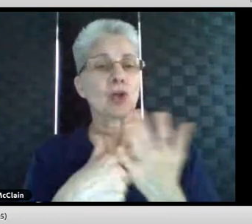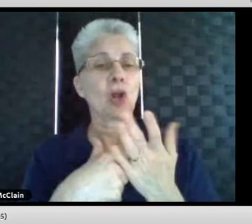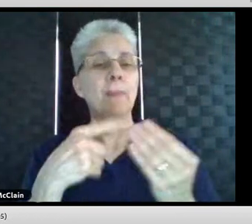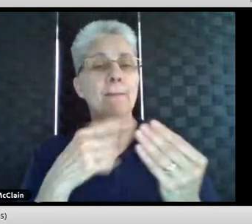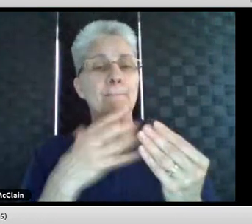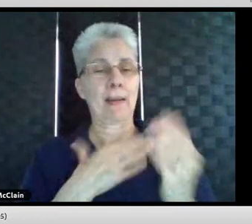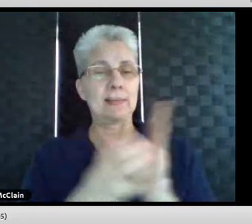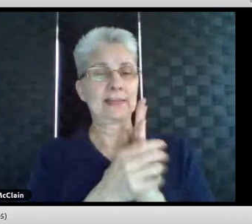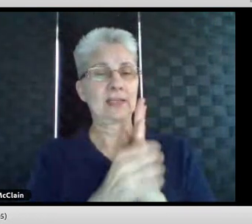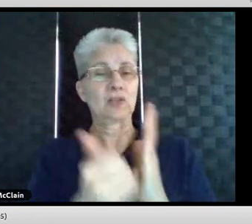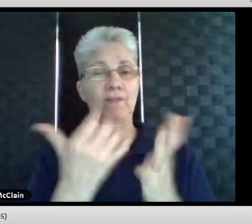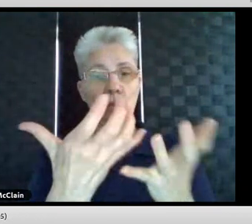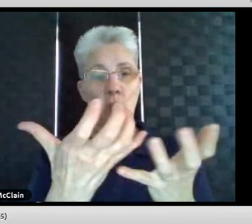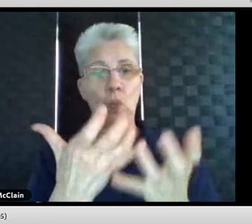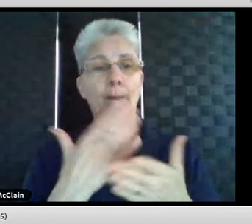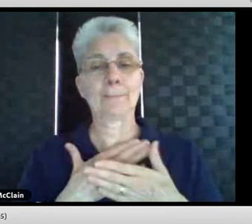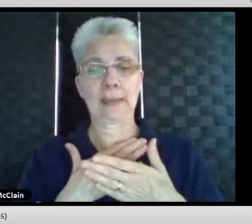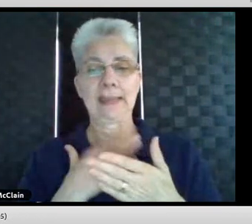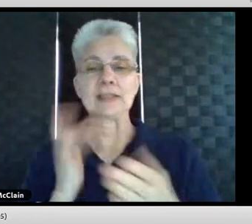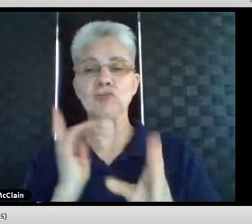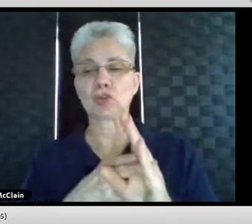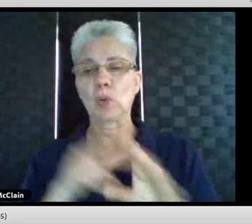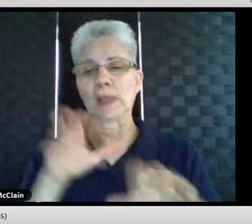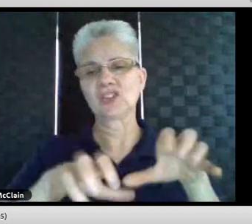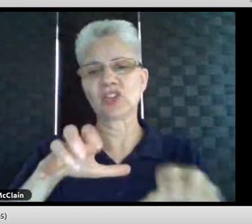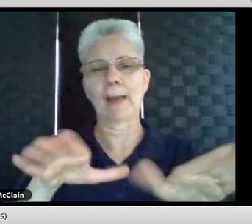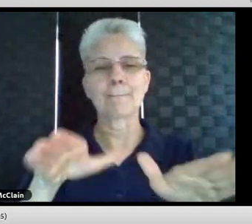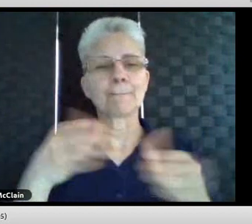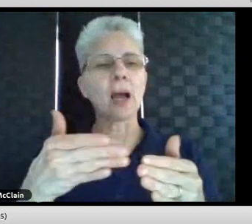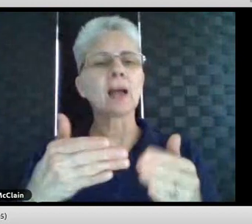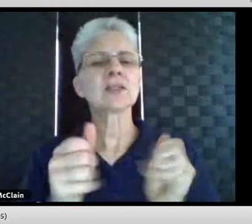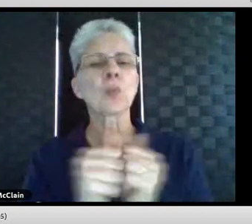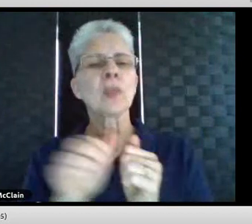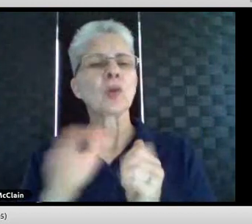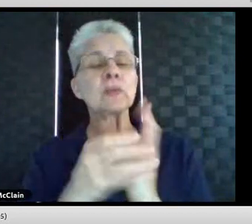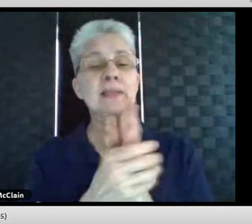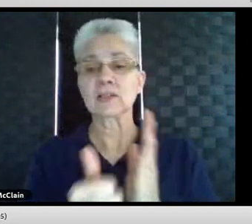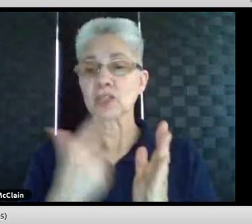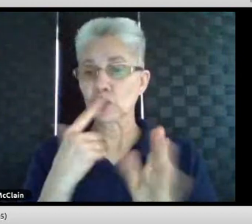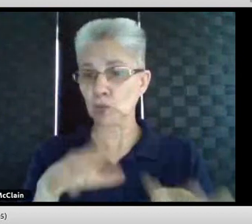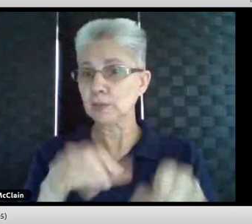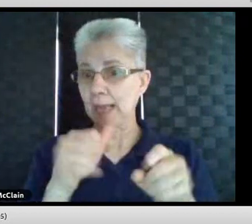and if you want to, please chime in with your skills, but did you guys take the self-assessment?